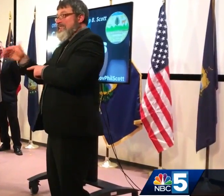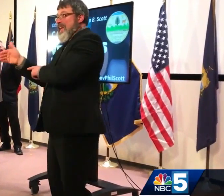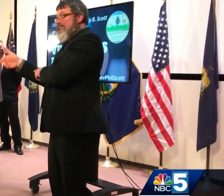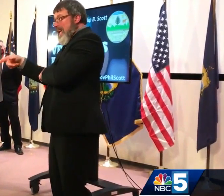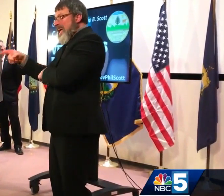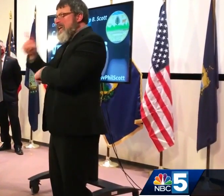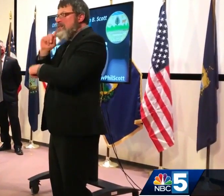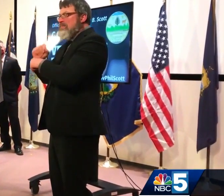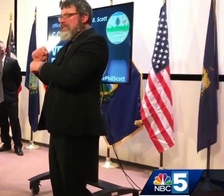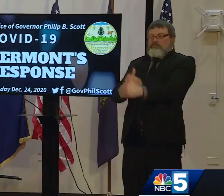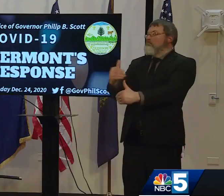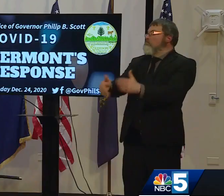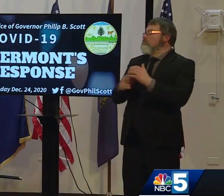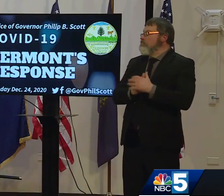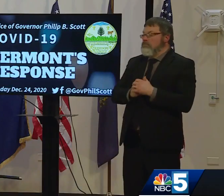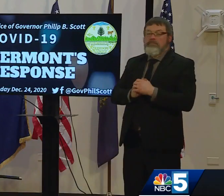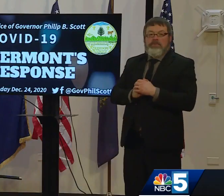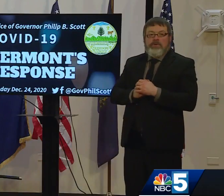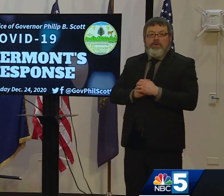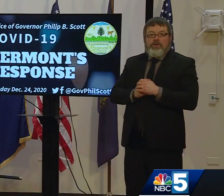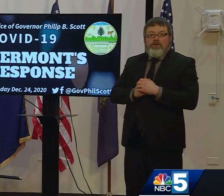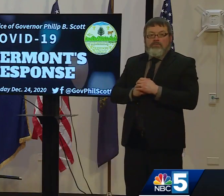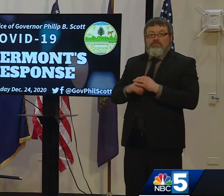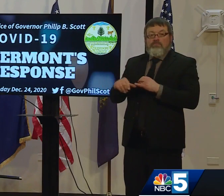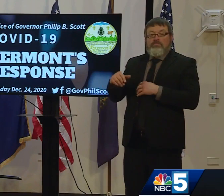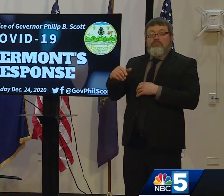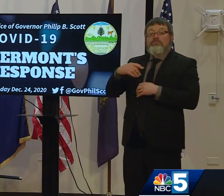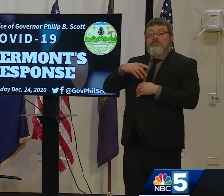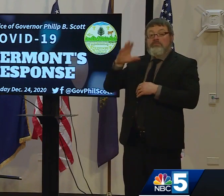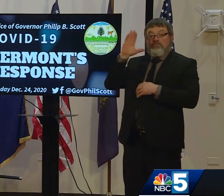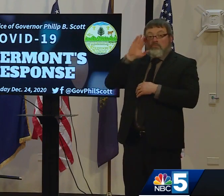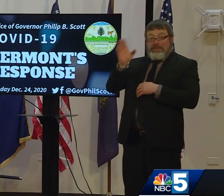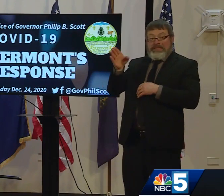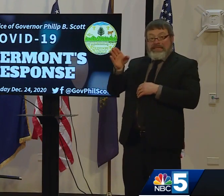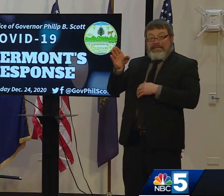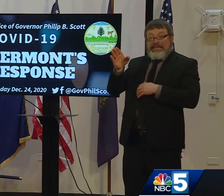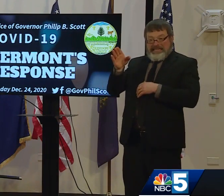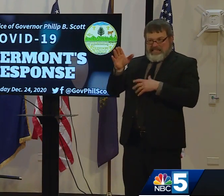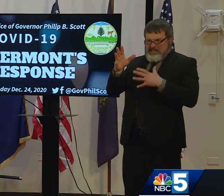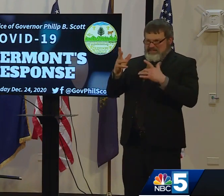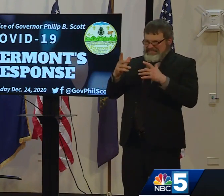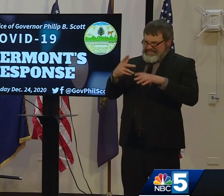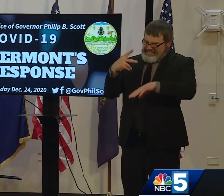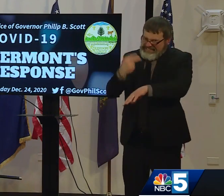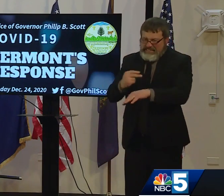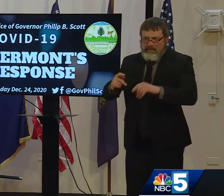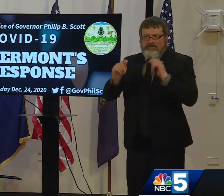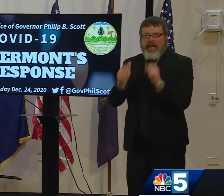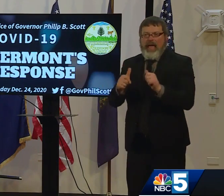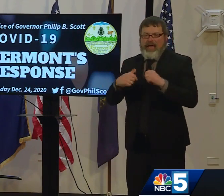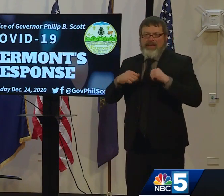DURING A TIME WHEN PEOPLE ARE GETTING TOGETHER WITH THEIR LOVED ONES- THE STATE IS WORKING ON EFFORTS THAT COULD MAKE FUTURE HOLIDAYS MORE ENJOYABLE...